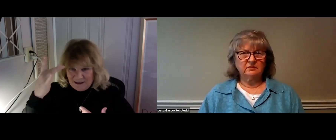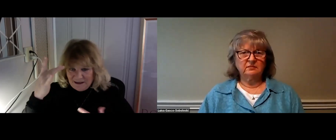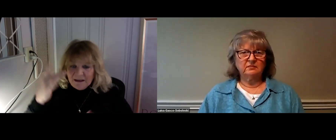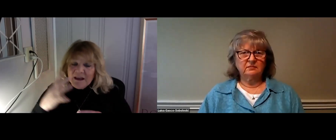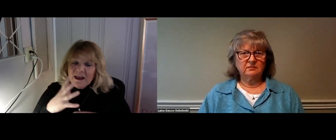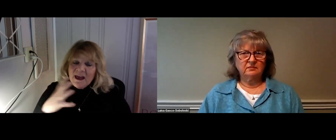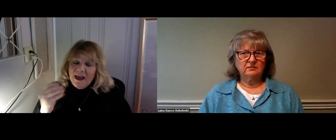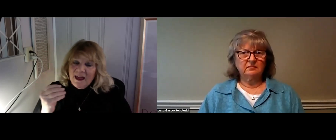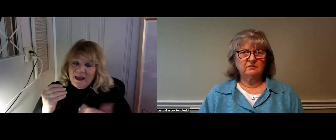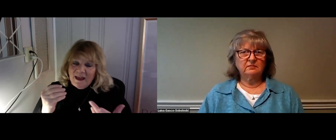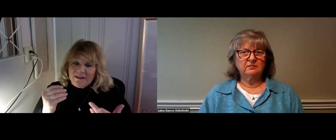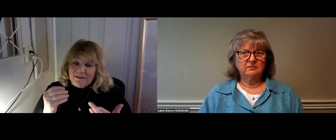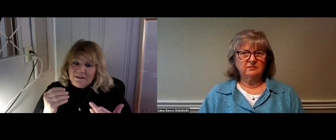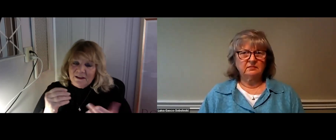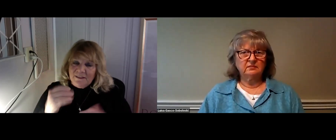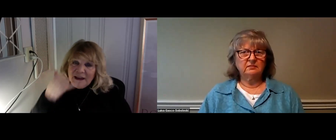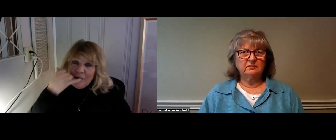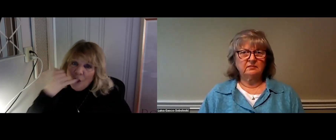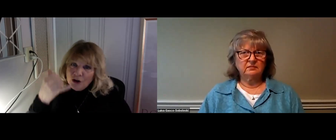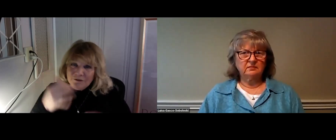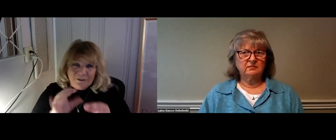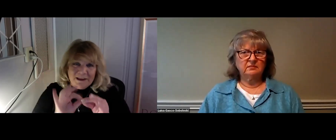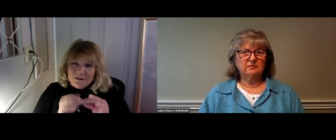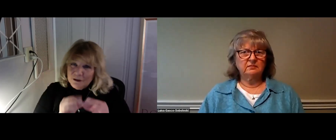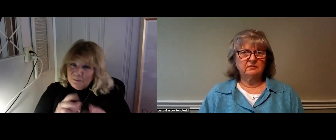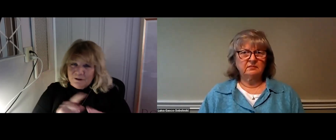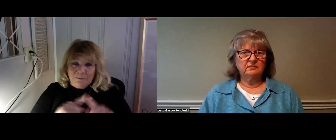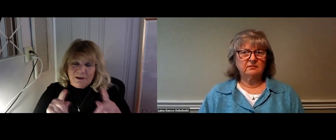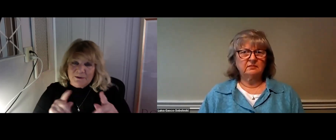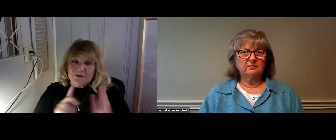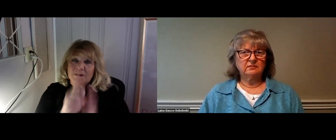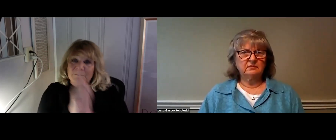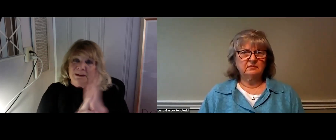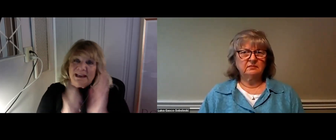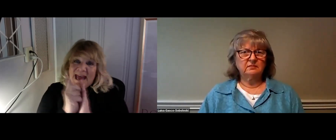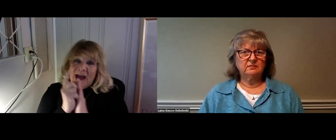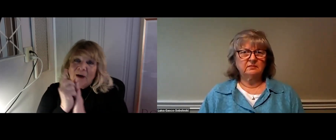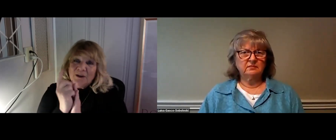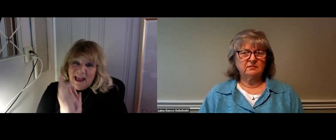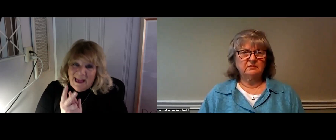and they called for the interpreter but it was going to be an hour and a half